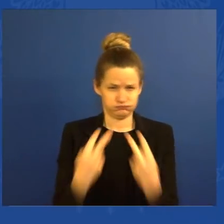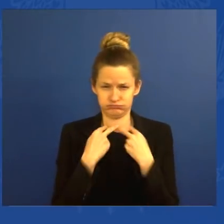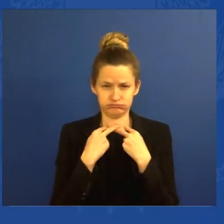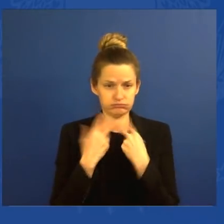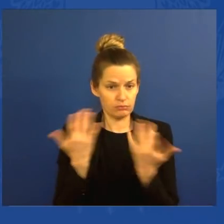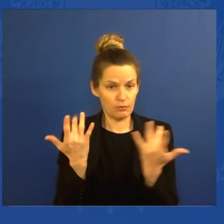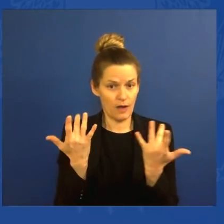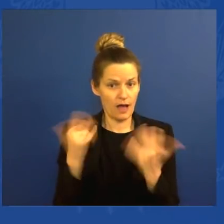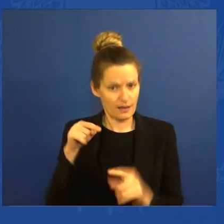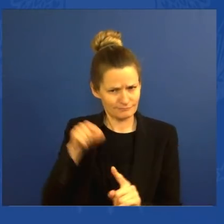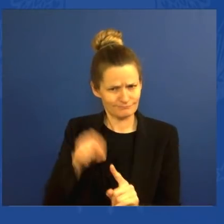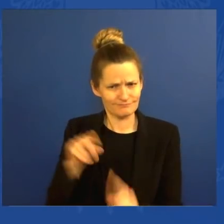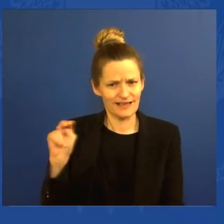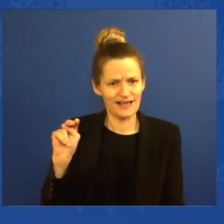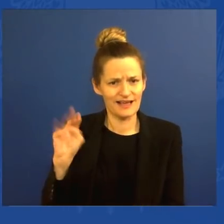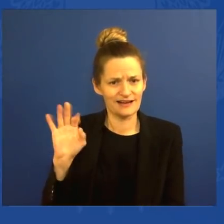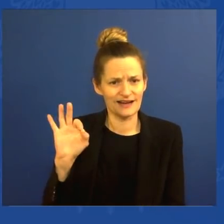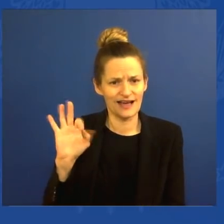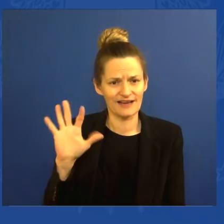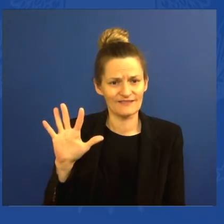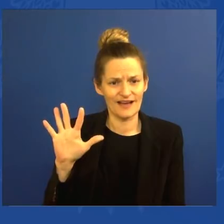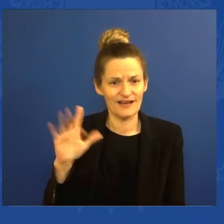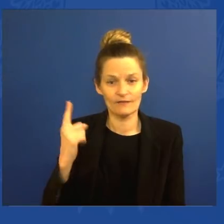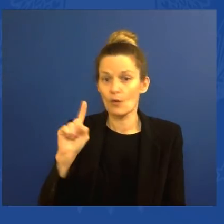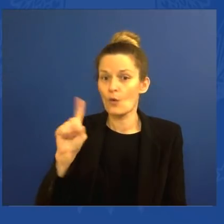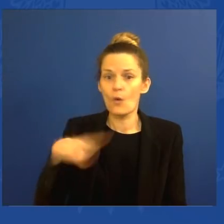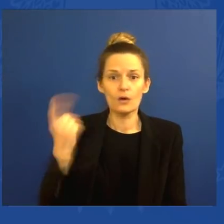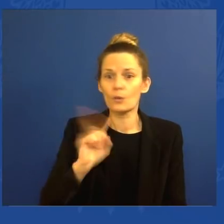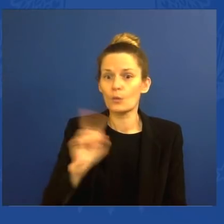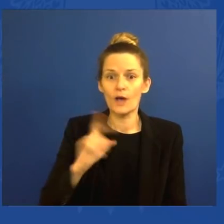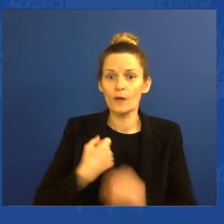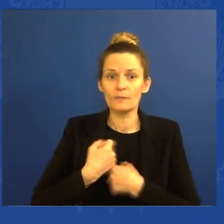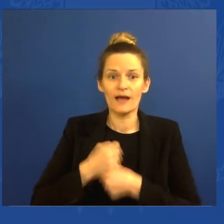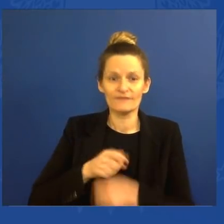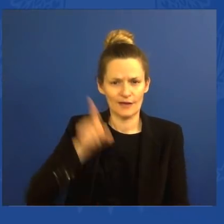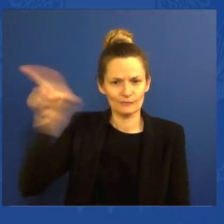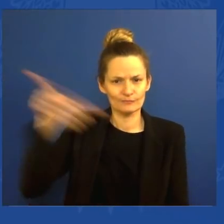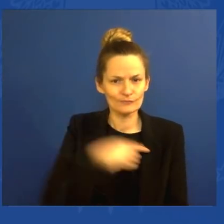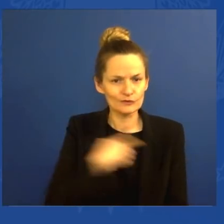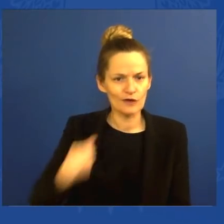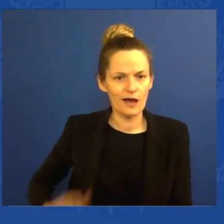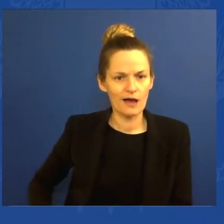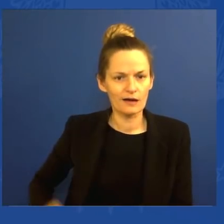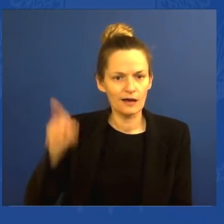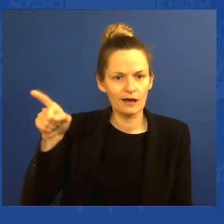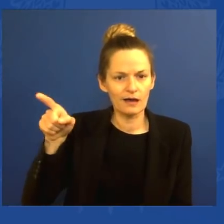So, doing this important advanced manufacturing where we can stamp it "Made in America" and preferably "Made in Michigan"